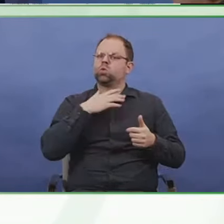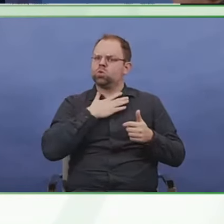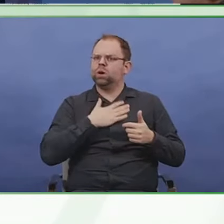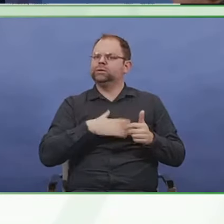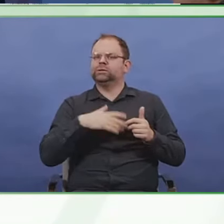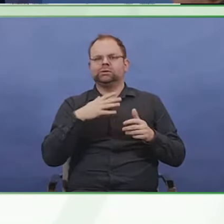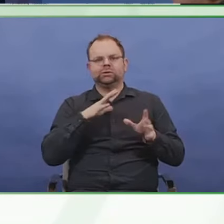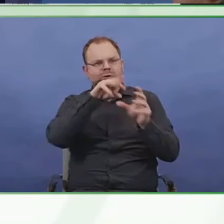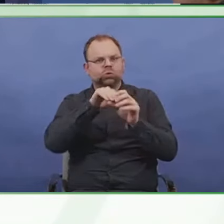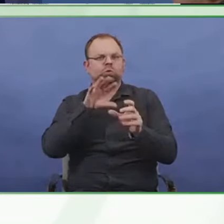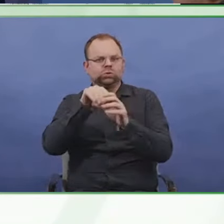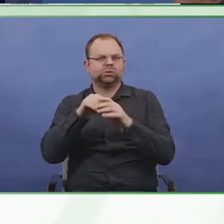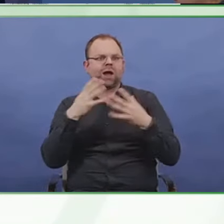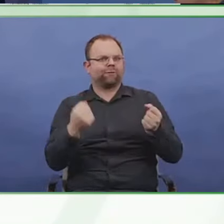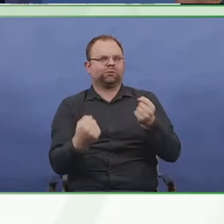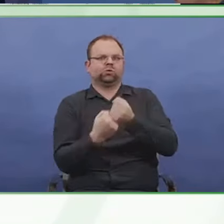We want us included.